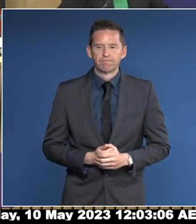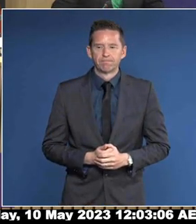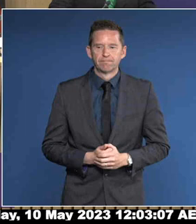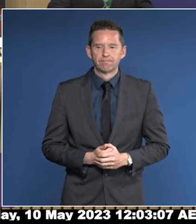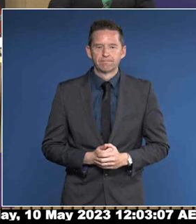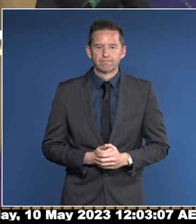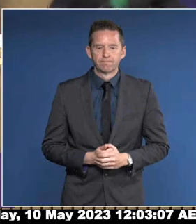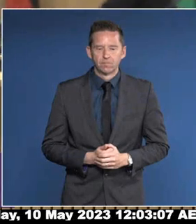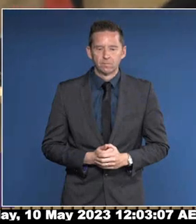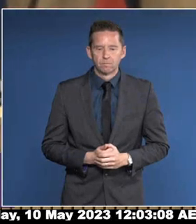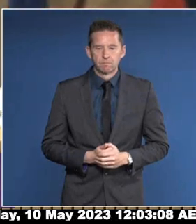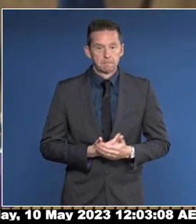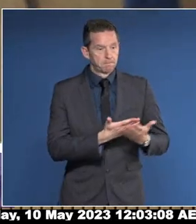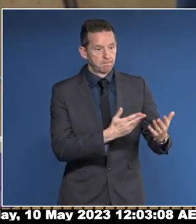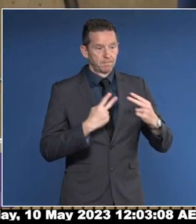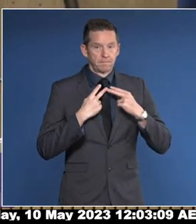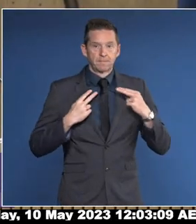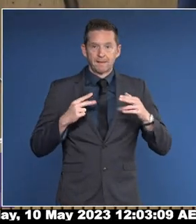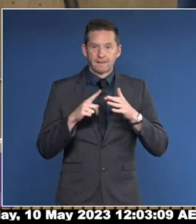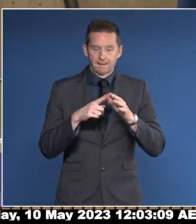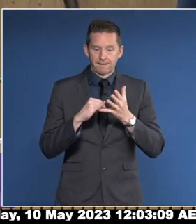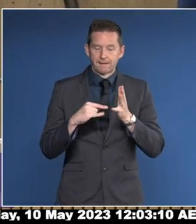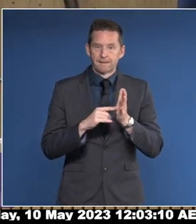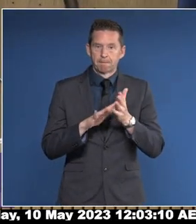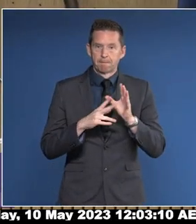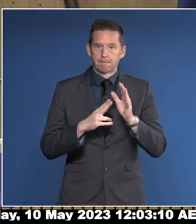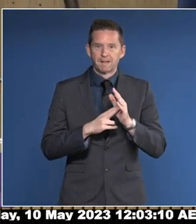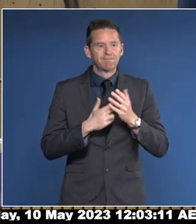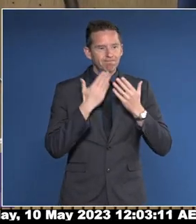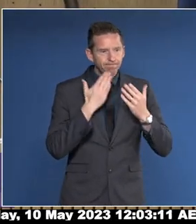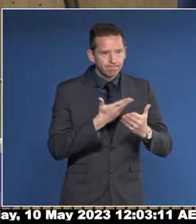Thank you, Commissioners, the next witness you will see is here with us in